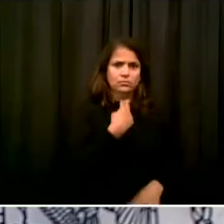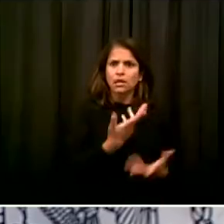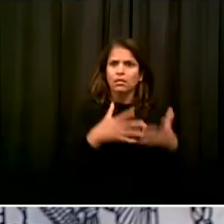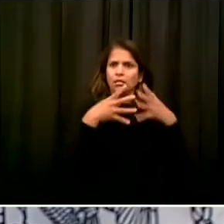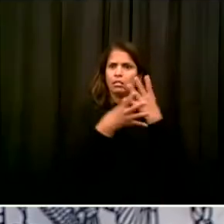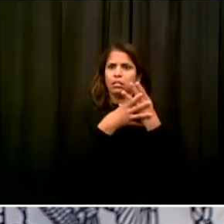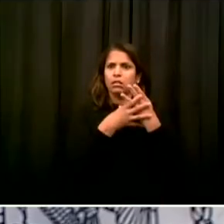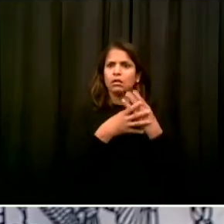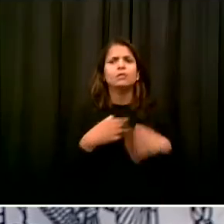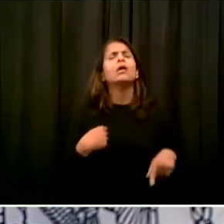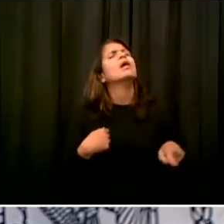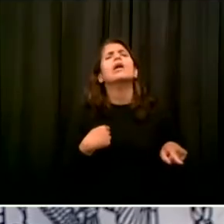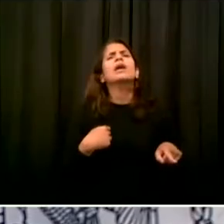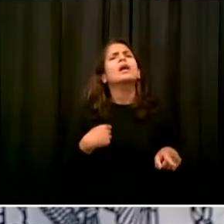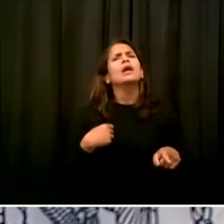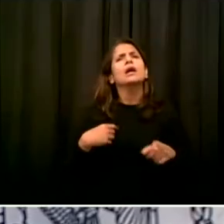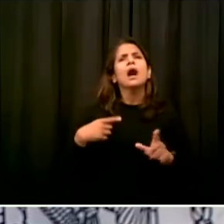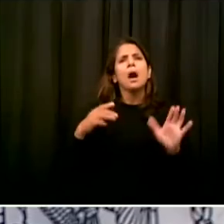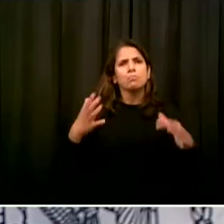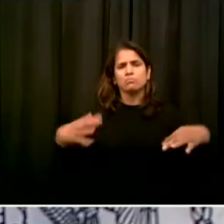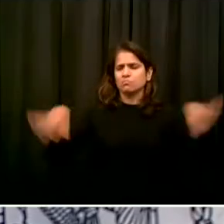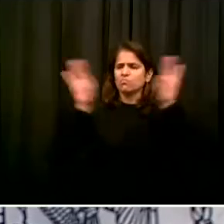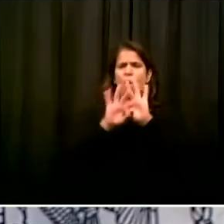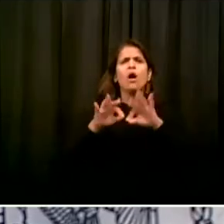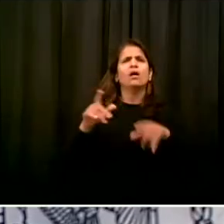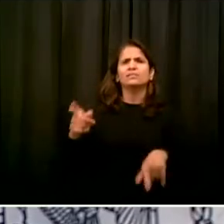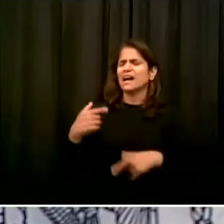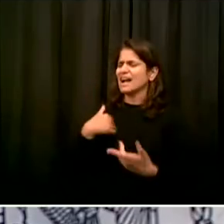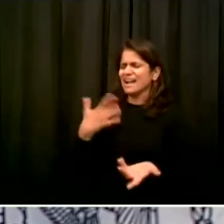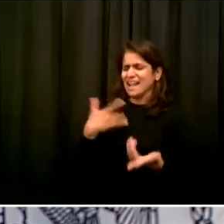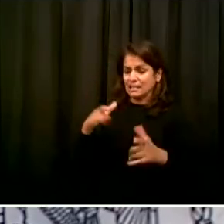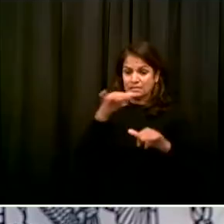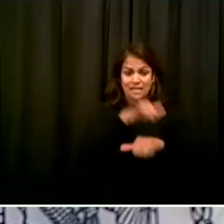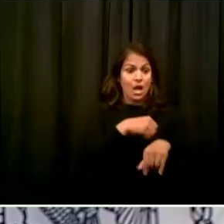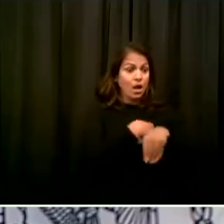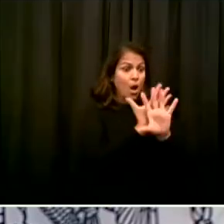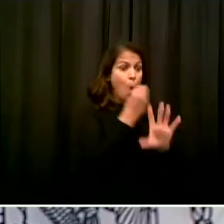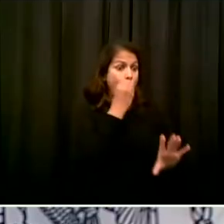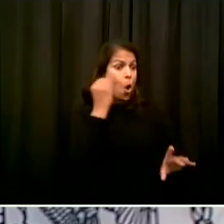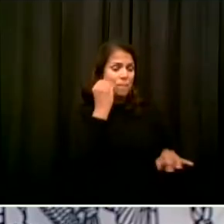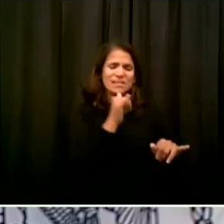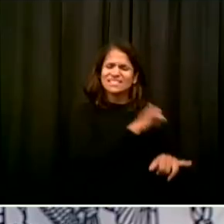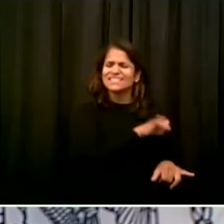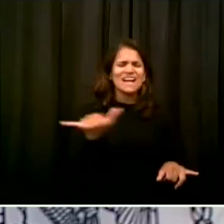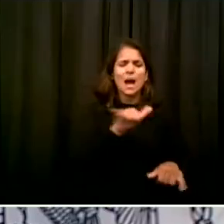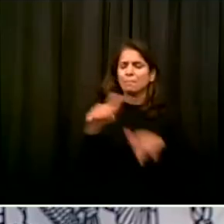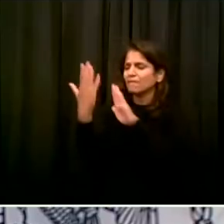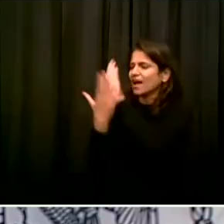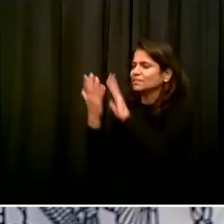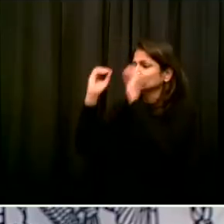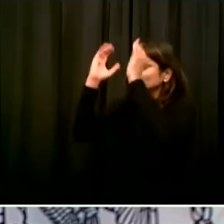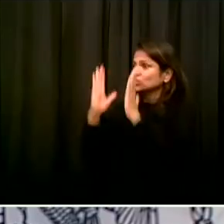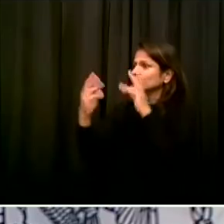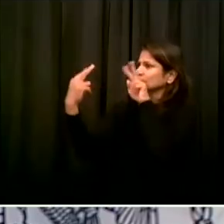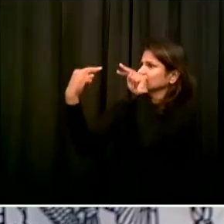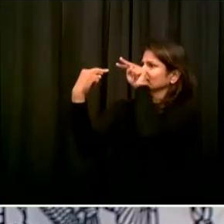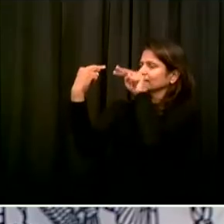RATHER DID NOTHING BECAUSE REMOTE LEARNING N'